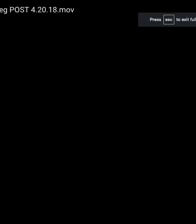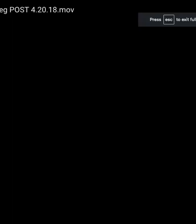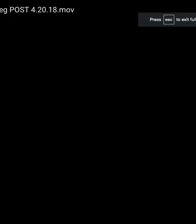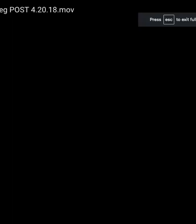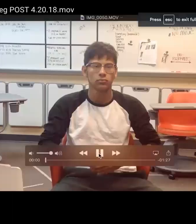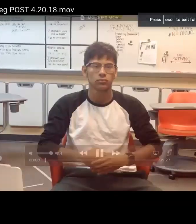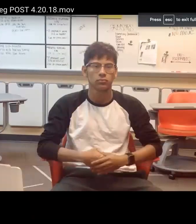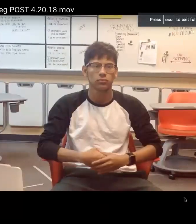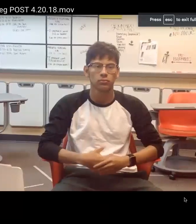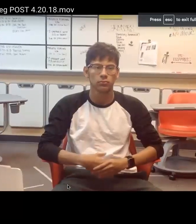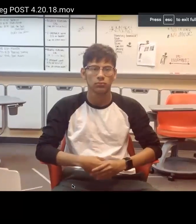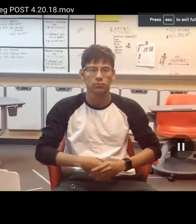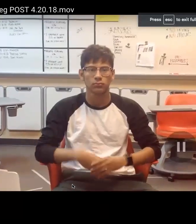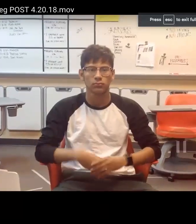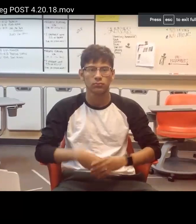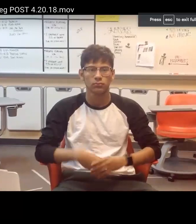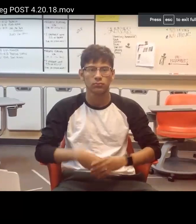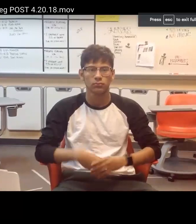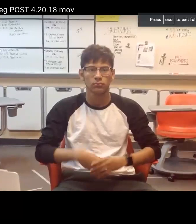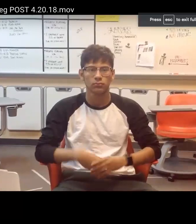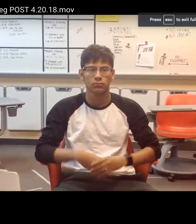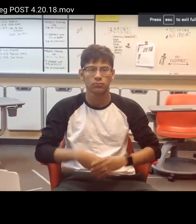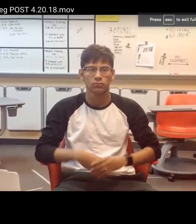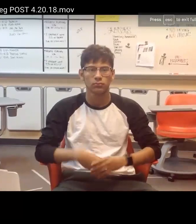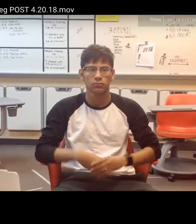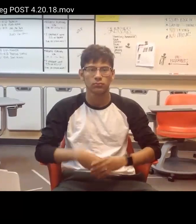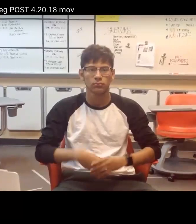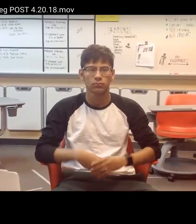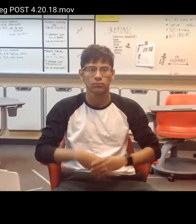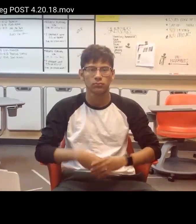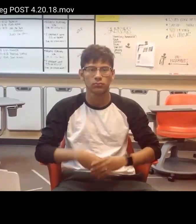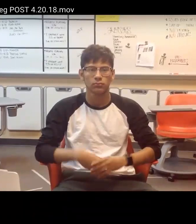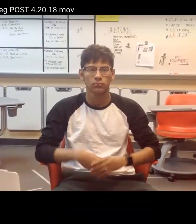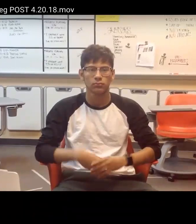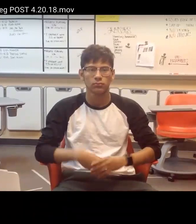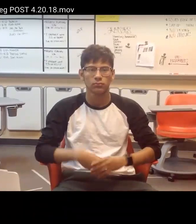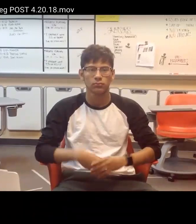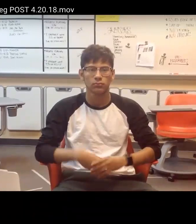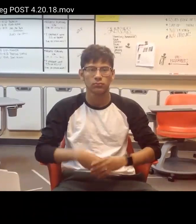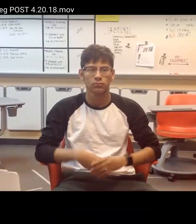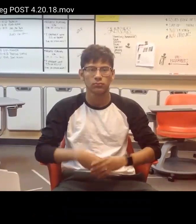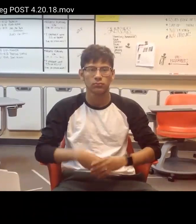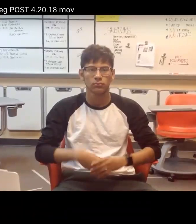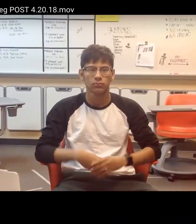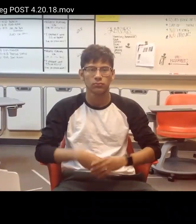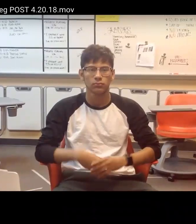Brent, I'm sorry to interrupt we've had a request that the signing on the video be